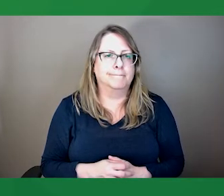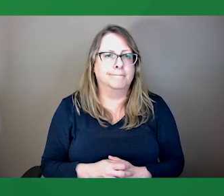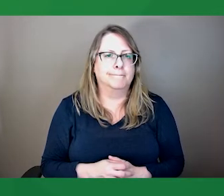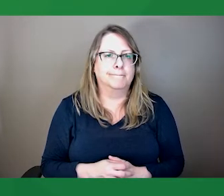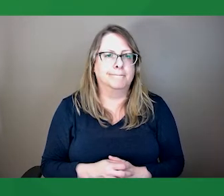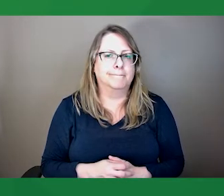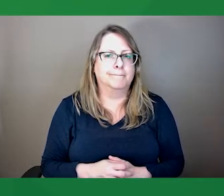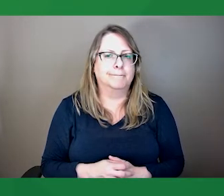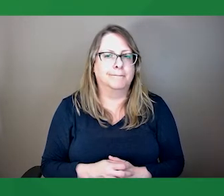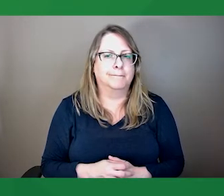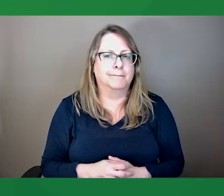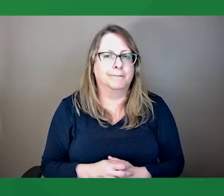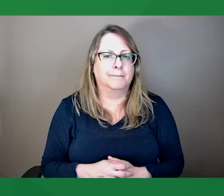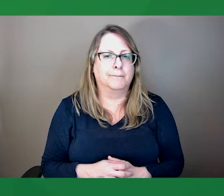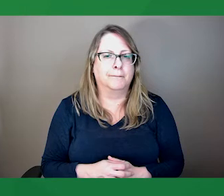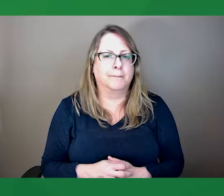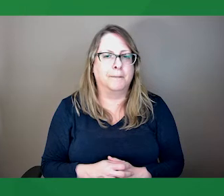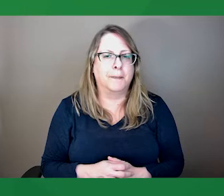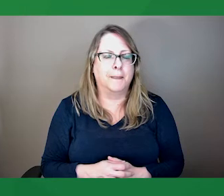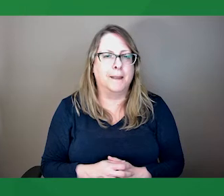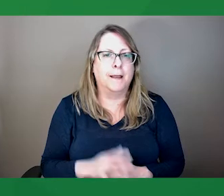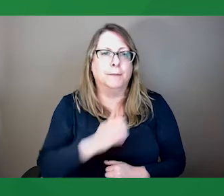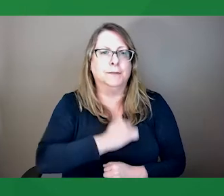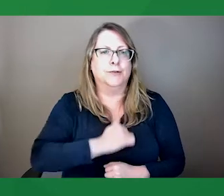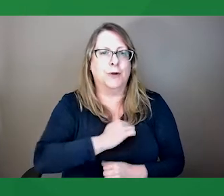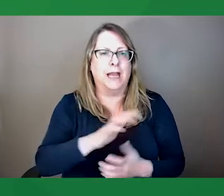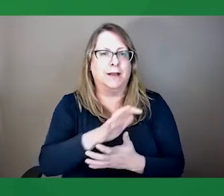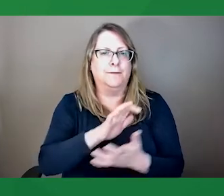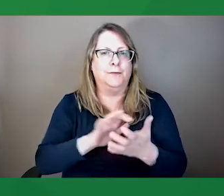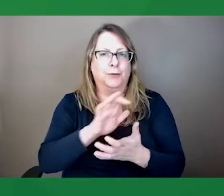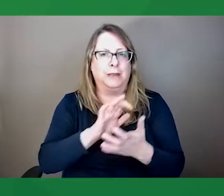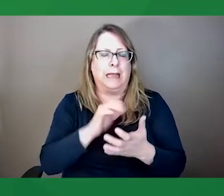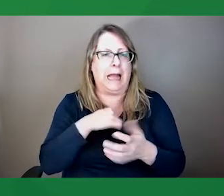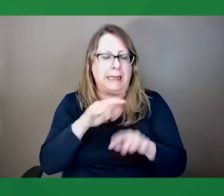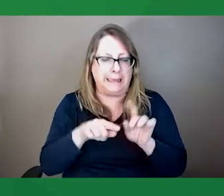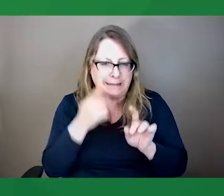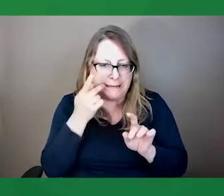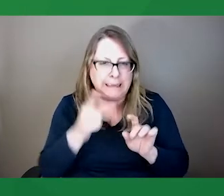You know what? This is still telling me, I actually confused the slides because I wasn't able to see. So sorry guys.